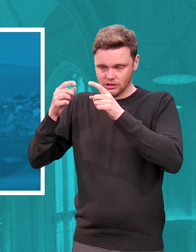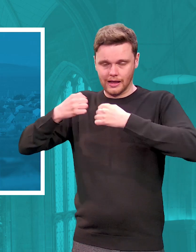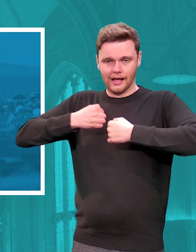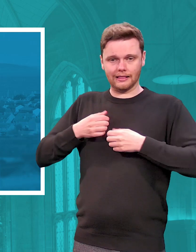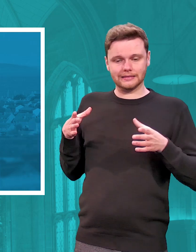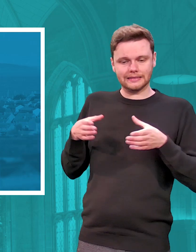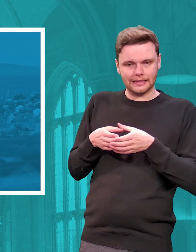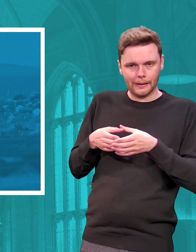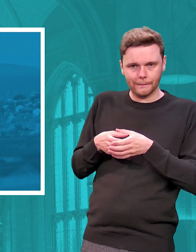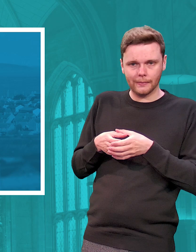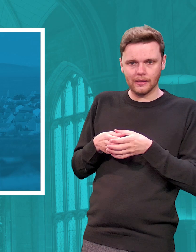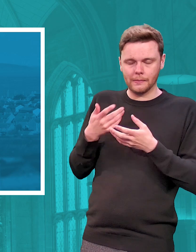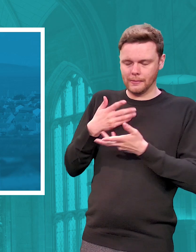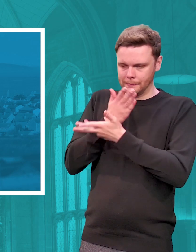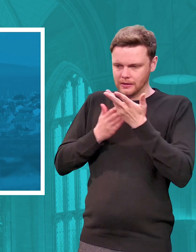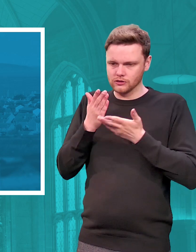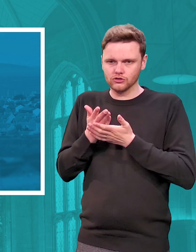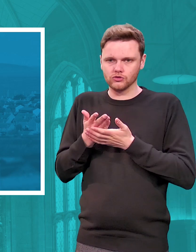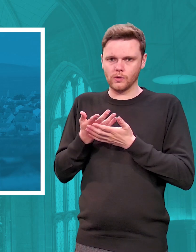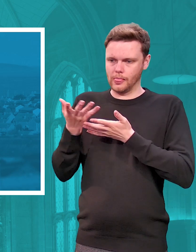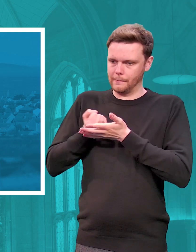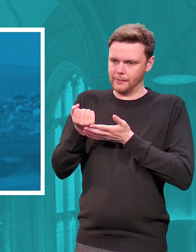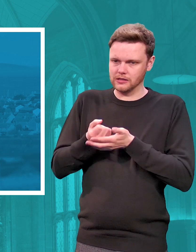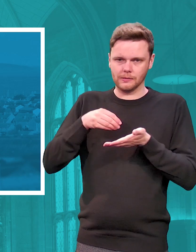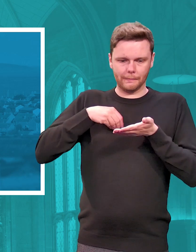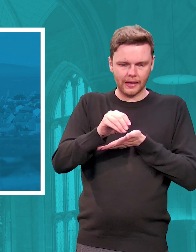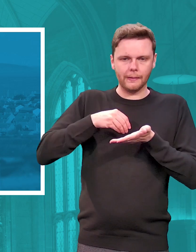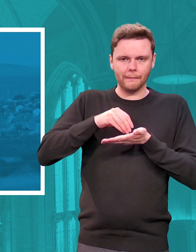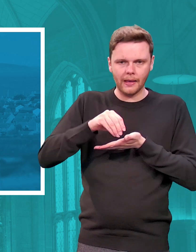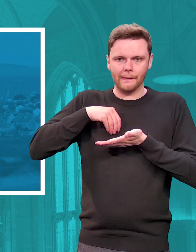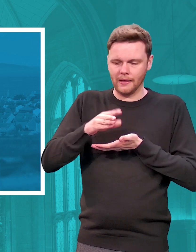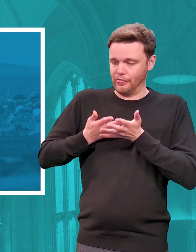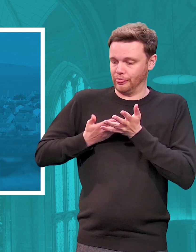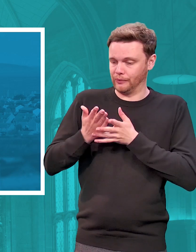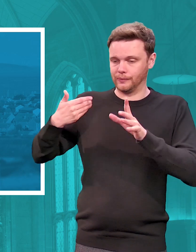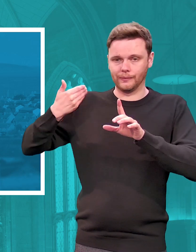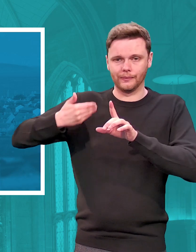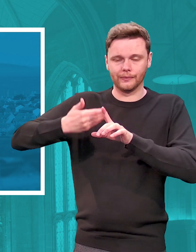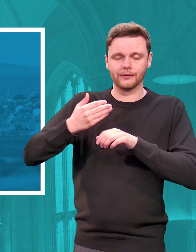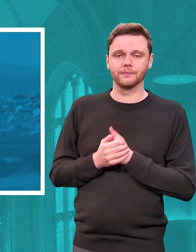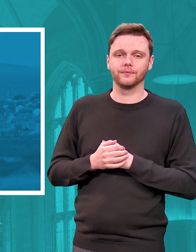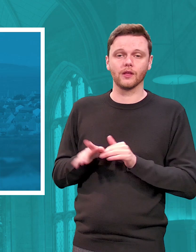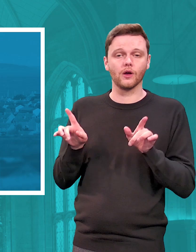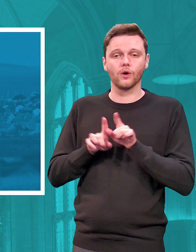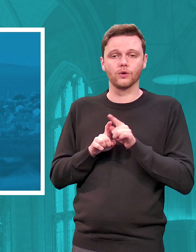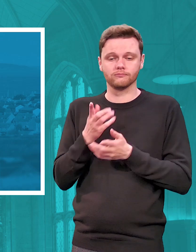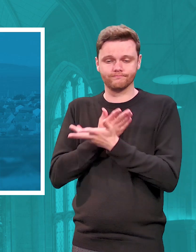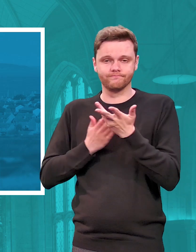have ensured members pensions benefits were paid throughout as well as ensuring Trustee meetings continued